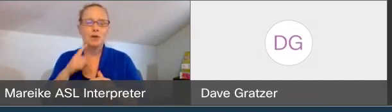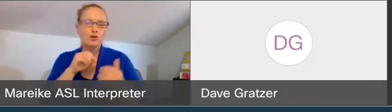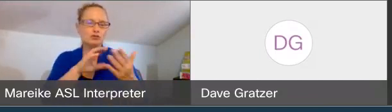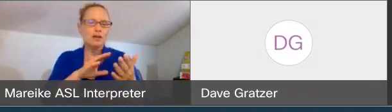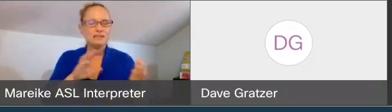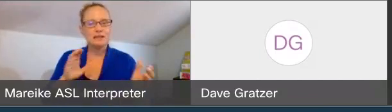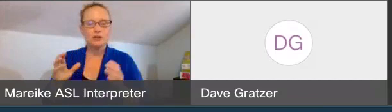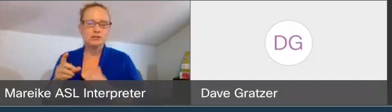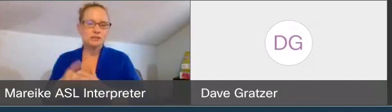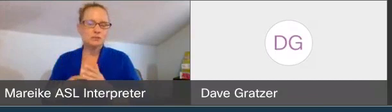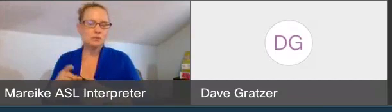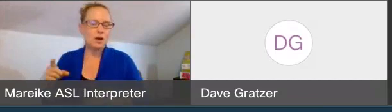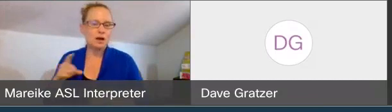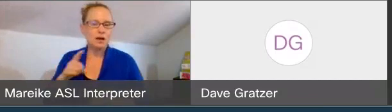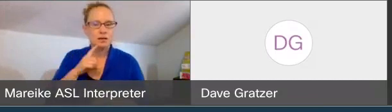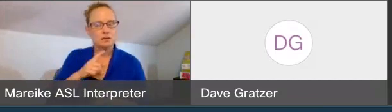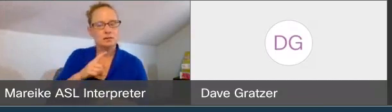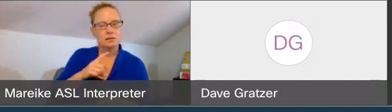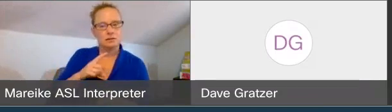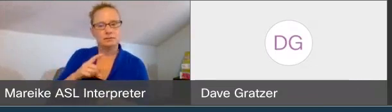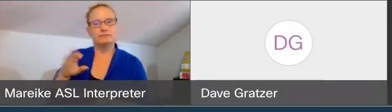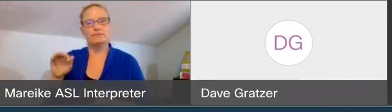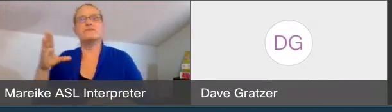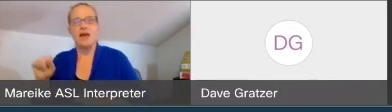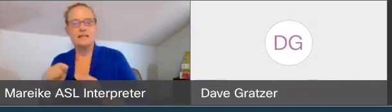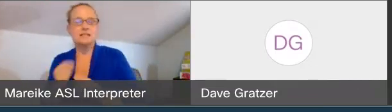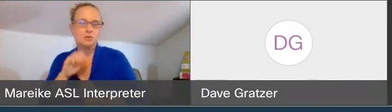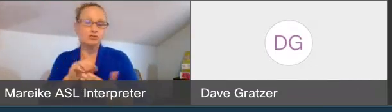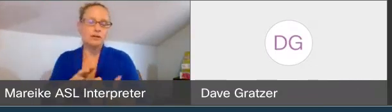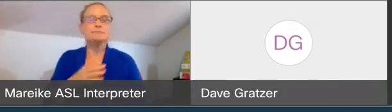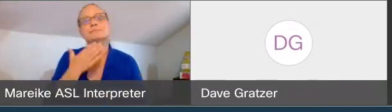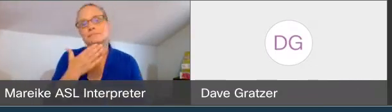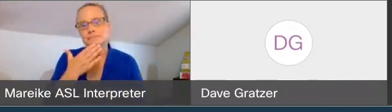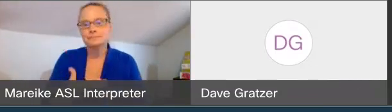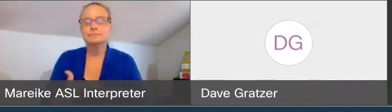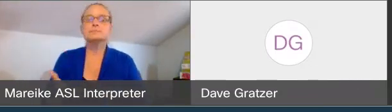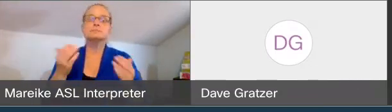community mental health is addressing. - [Michele] Great, thank you. So one of